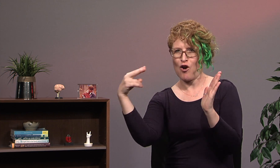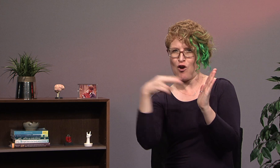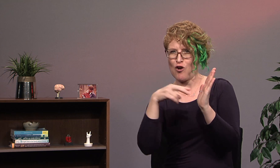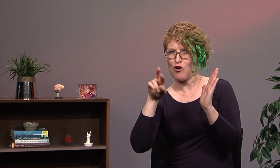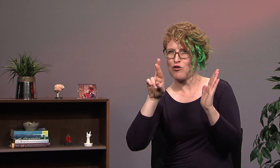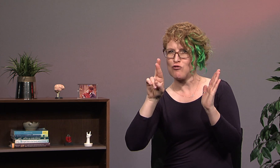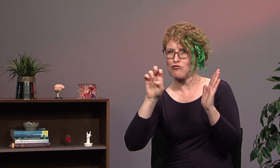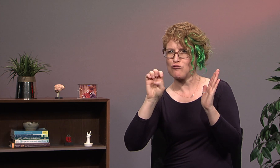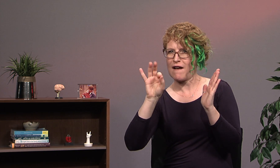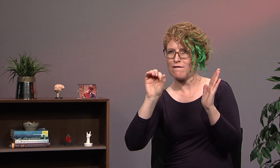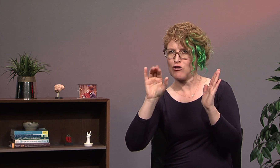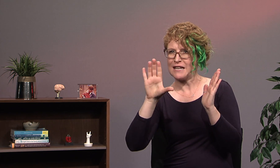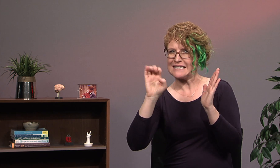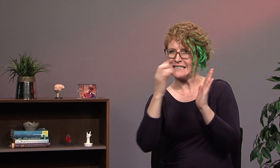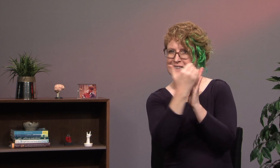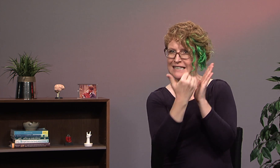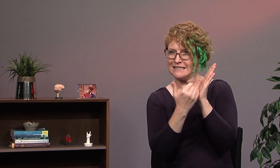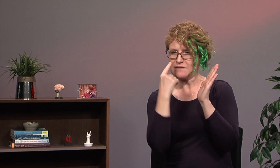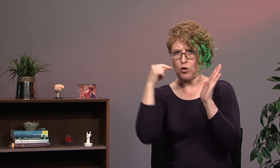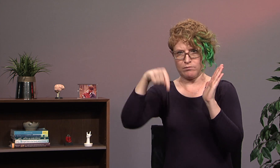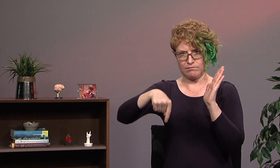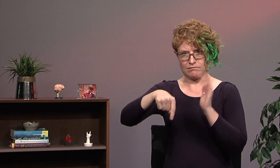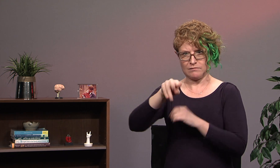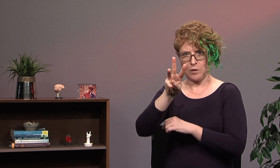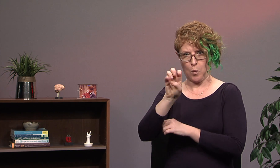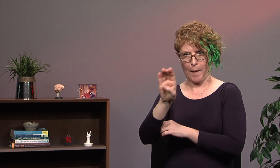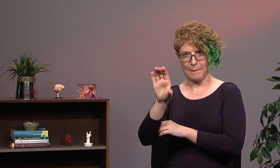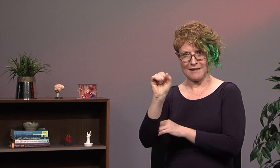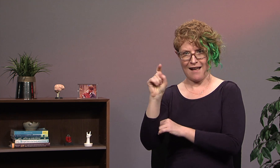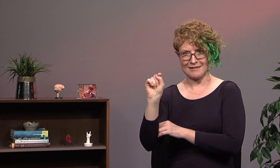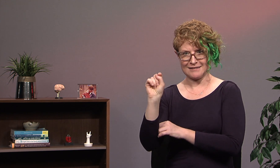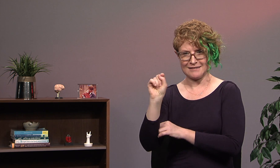in the references linked to this webcast.